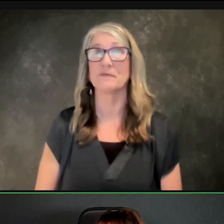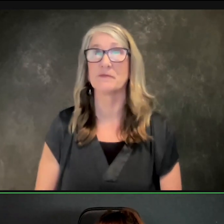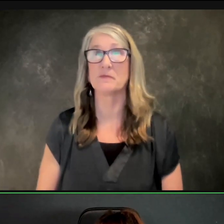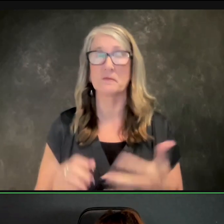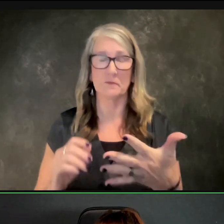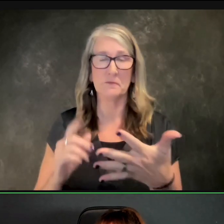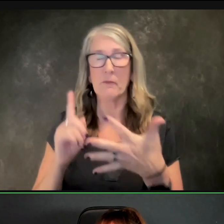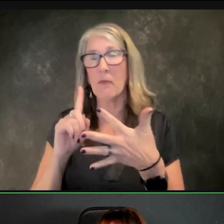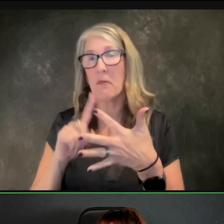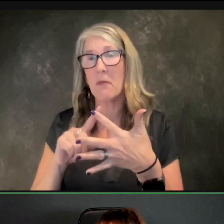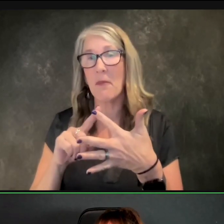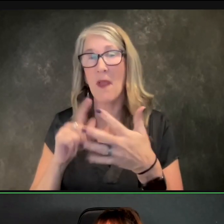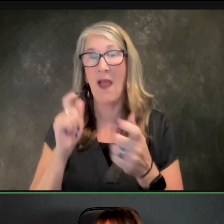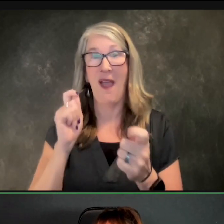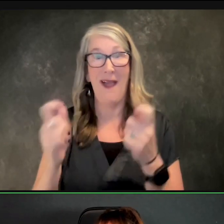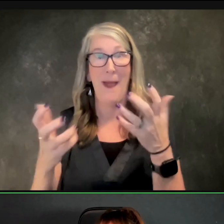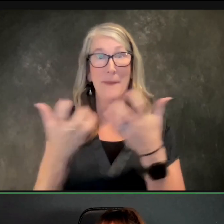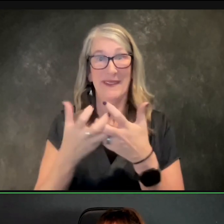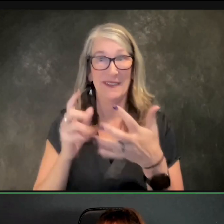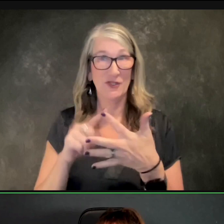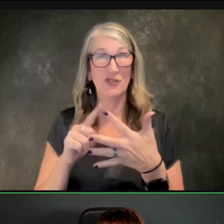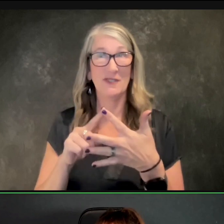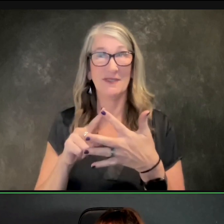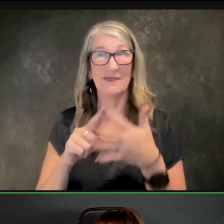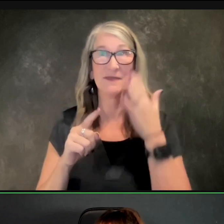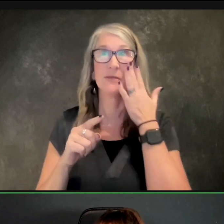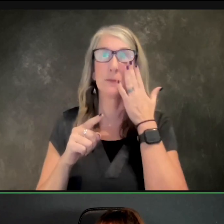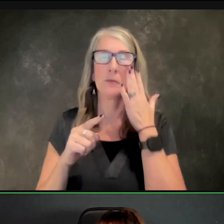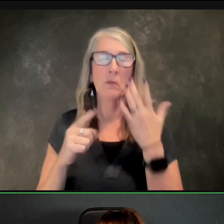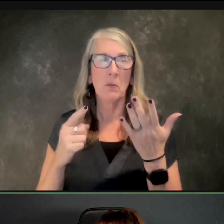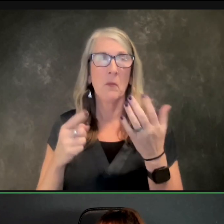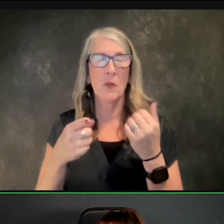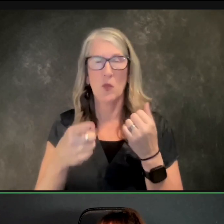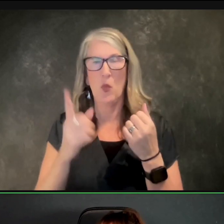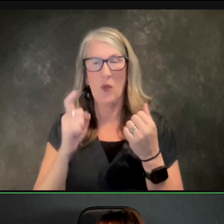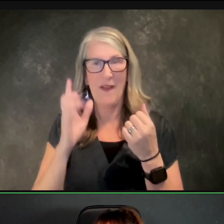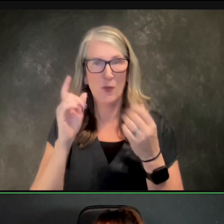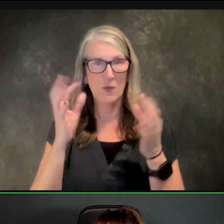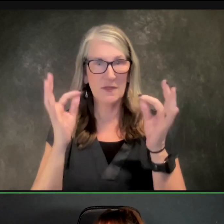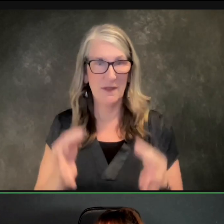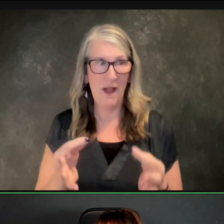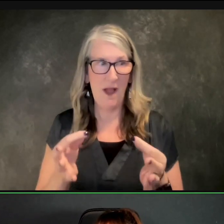so that you can best plan for service provision.